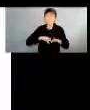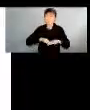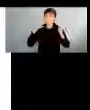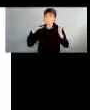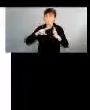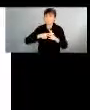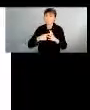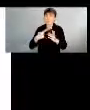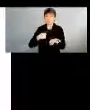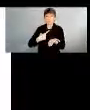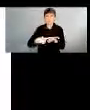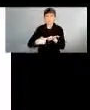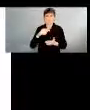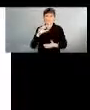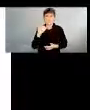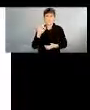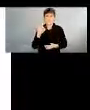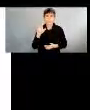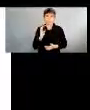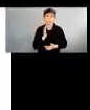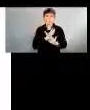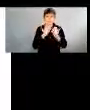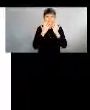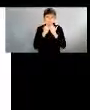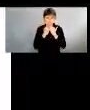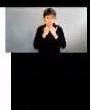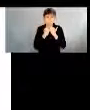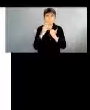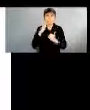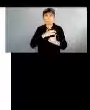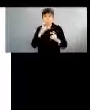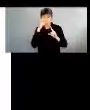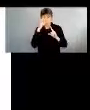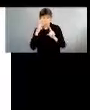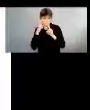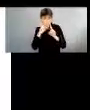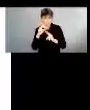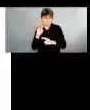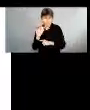values. Beyond our mandate and the criteria of our programs, we strive to approach our